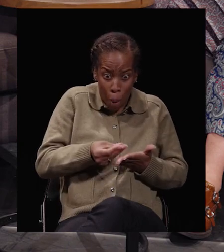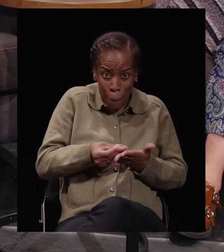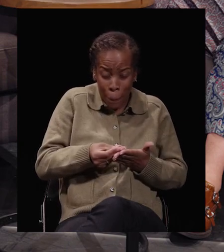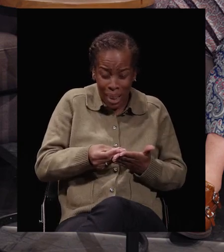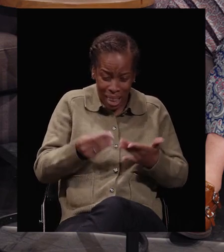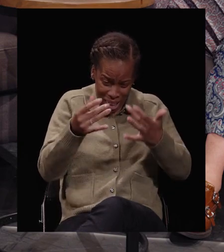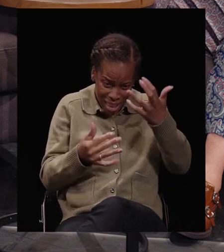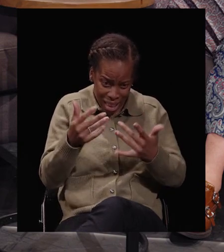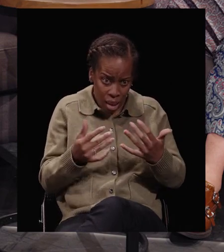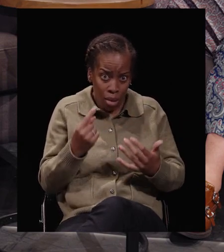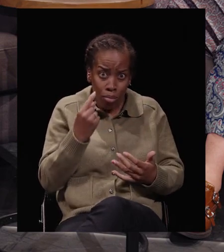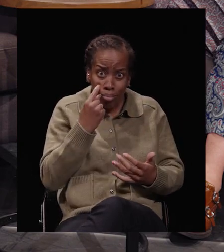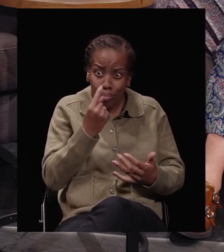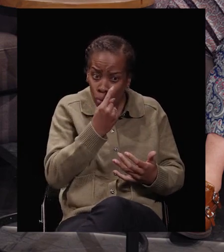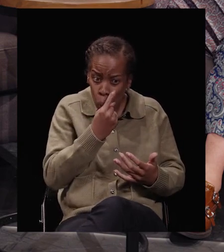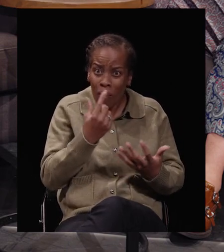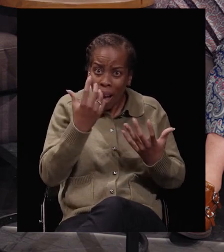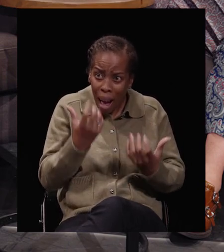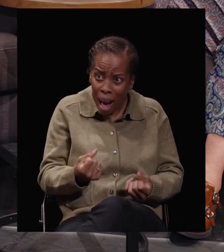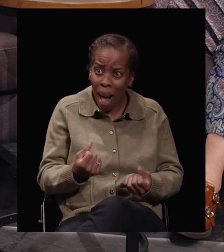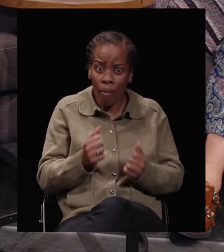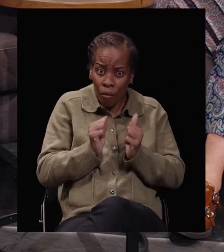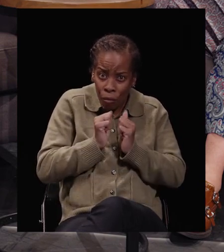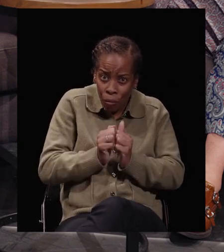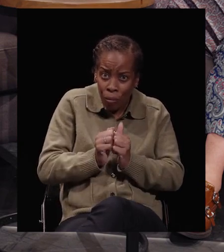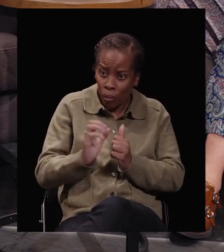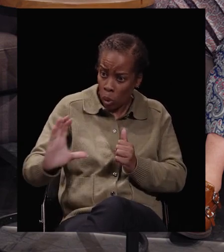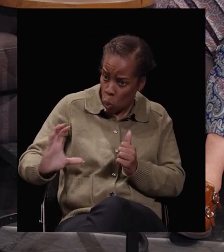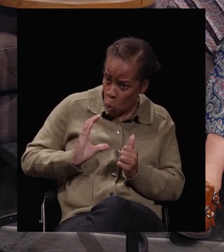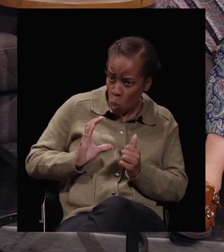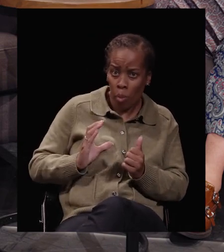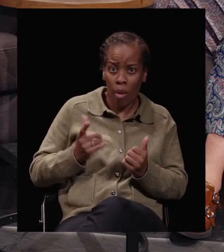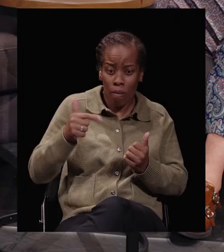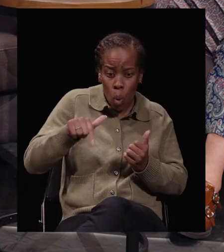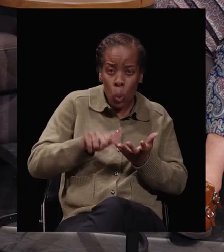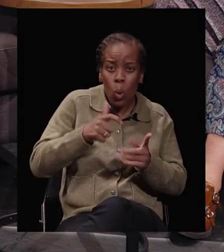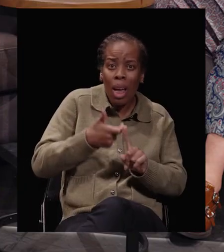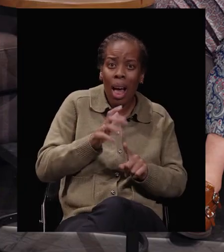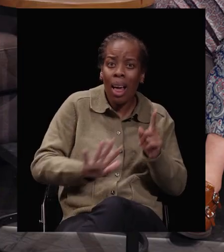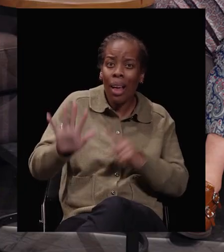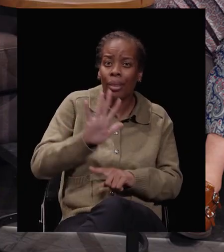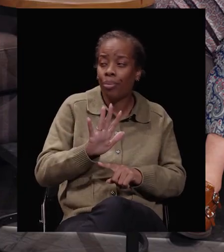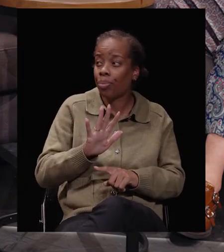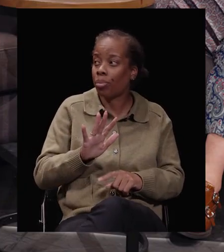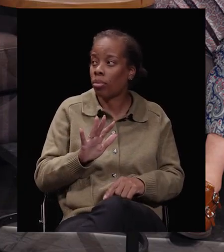that they are like economically productive in extremis for the UK? So like I'm really, I've never figured it out,